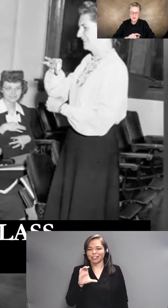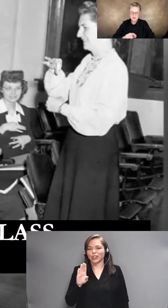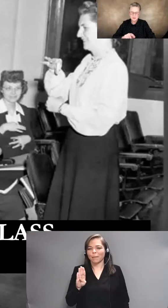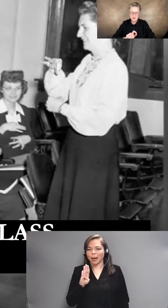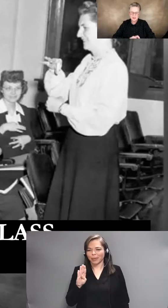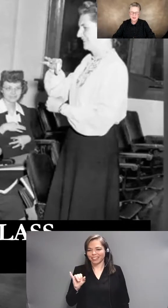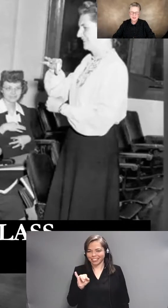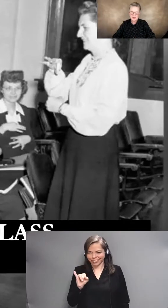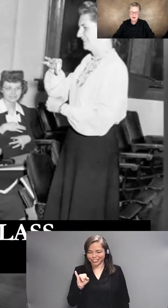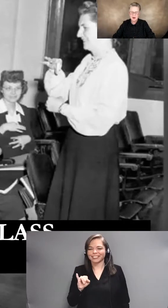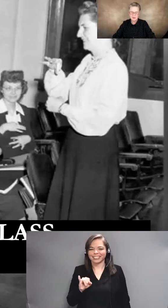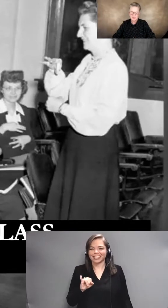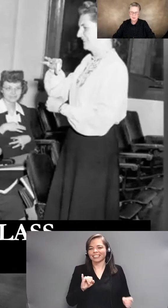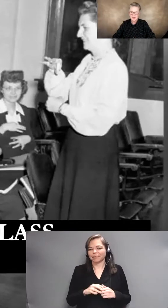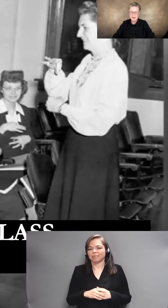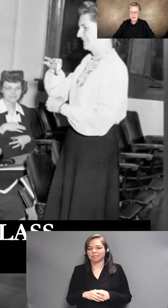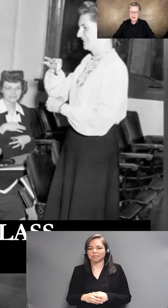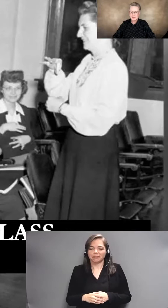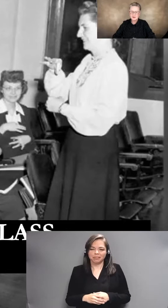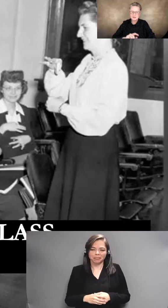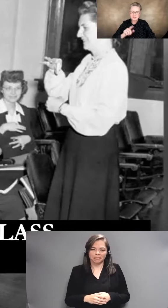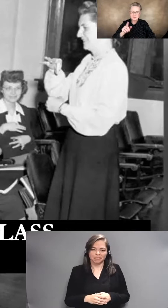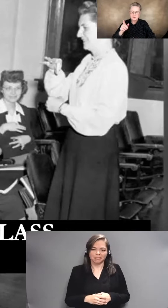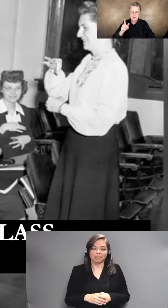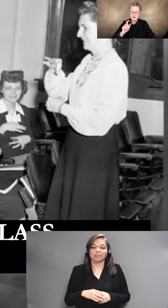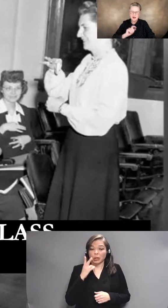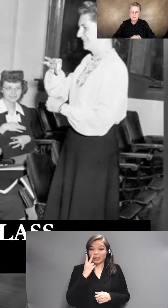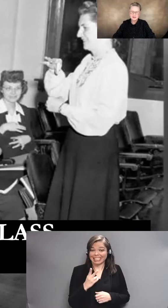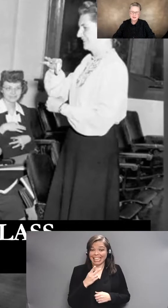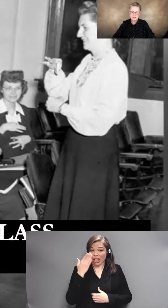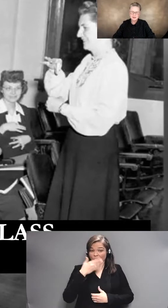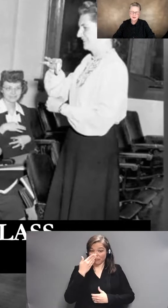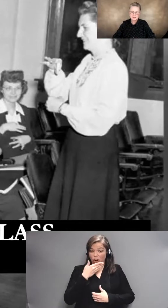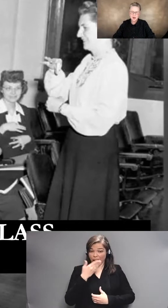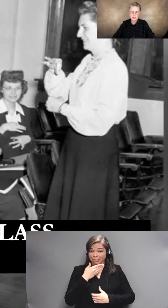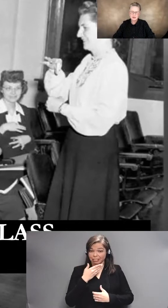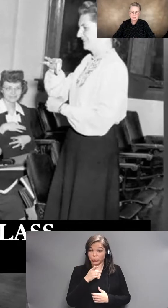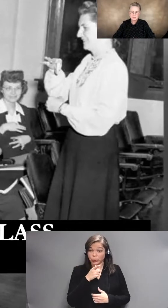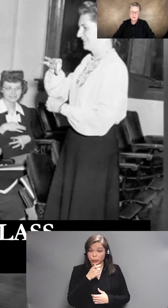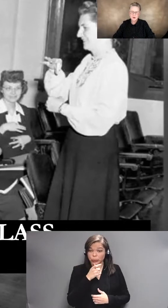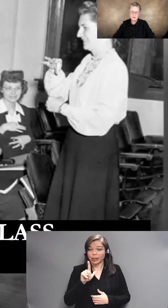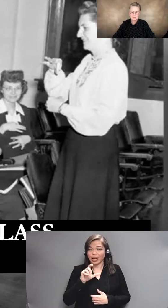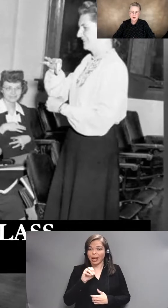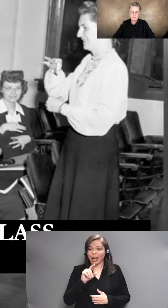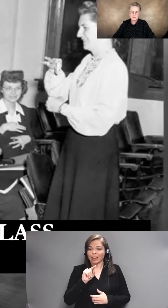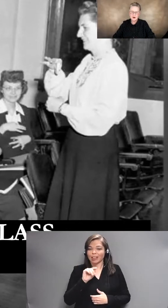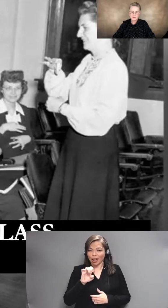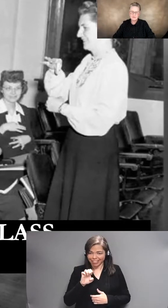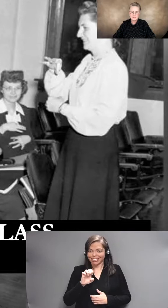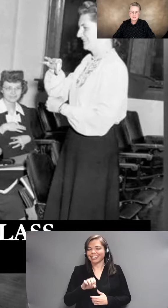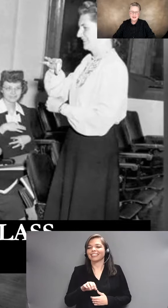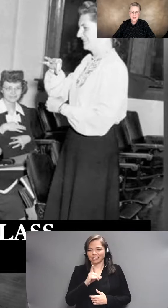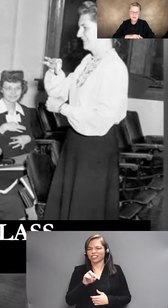um is CBI and you'll see at the front of the class is Lottie, Dr. Lottie Riekehof and